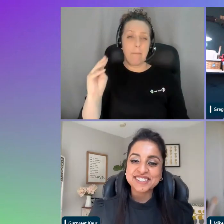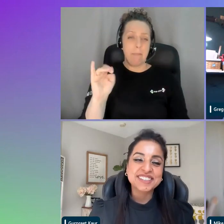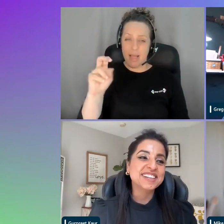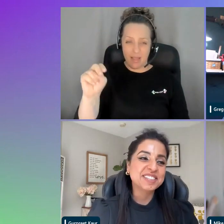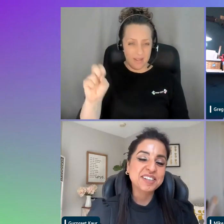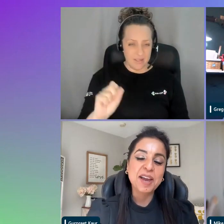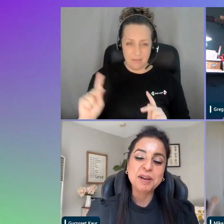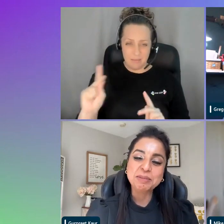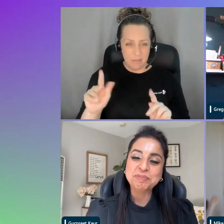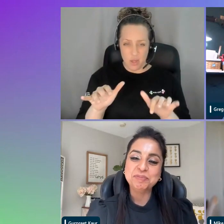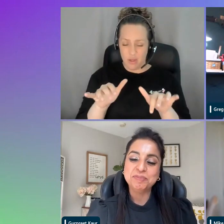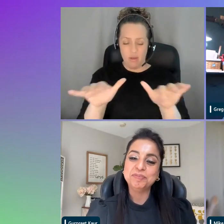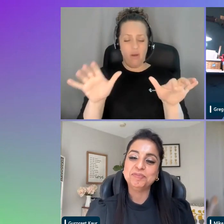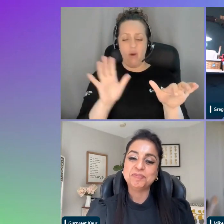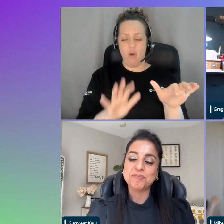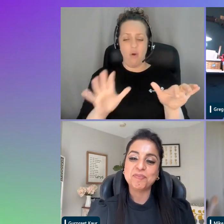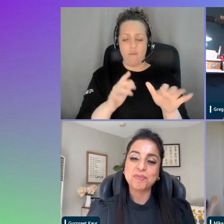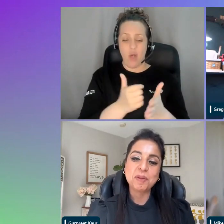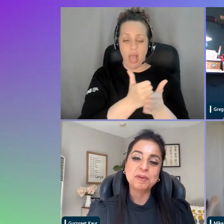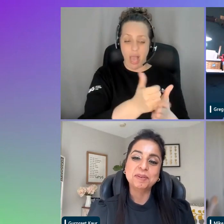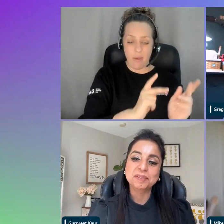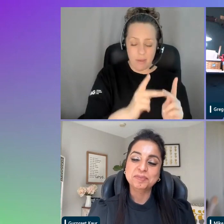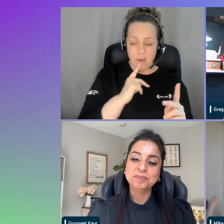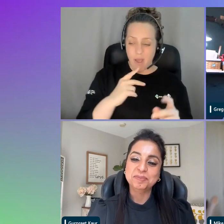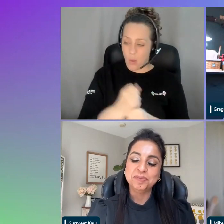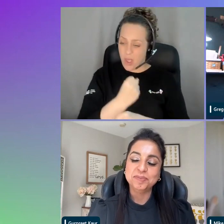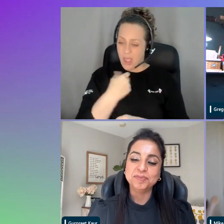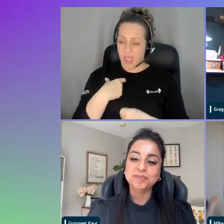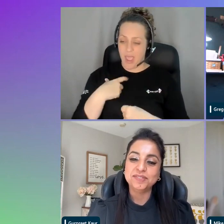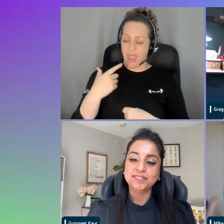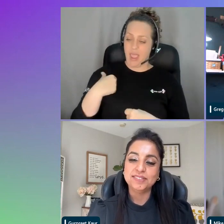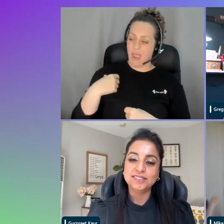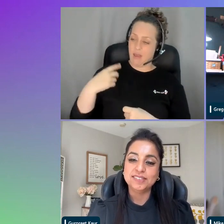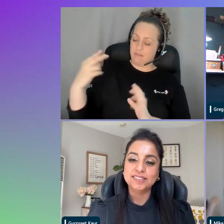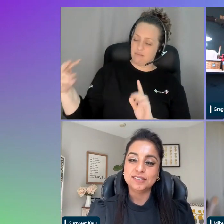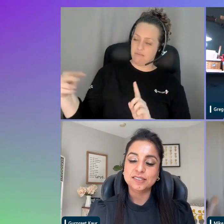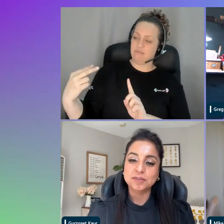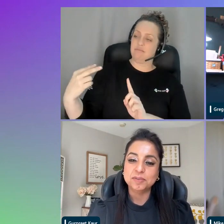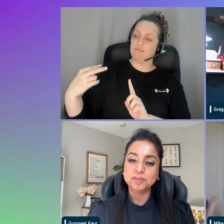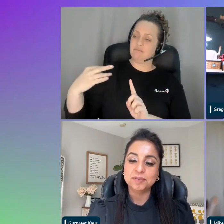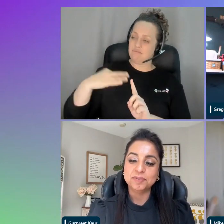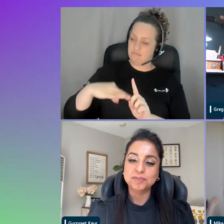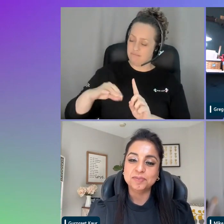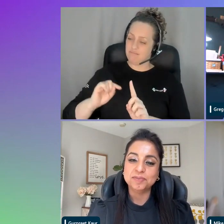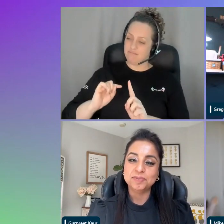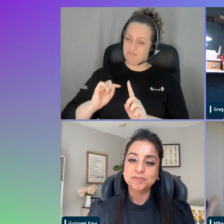people and we were coming up with a win, and we were building that credibility. And so whenever somebody vice president